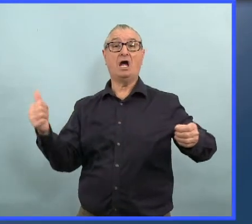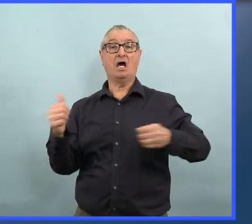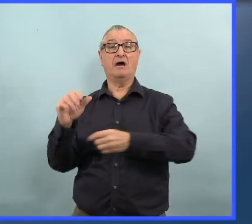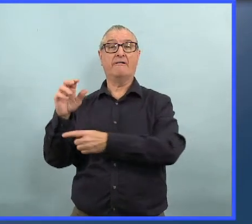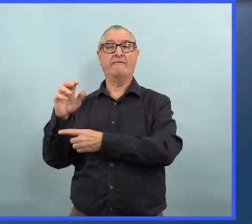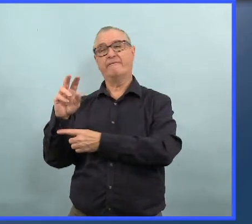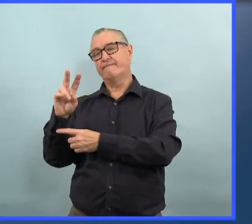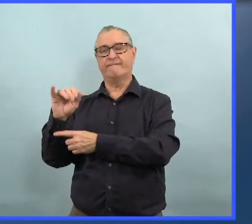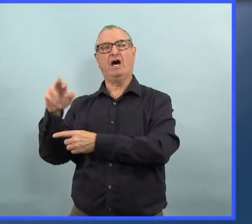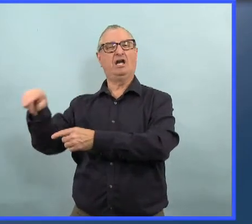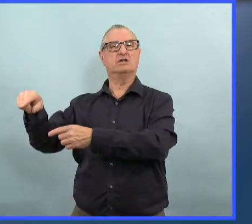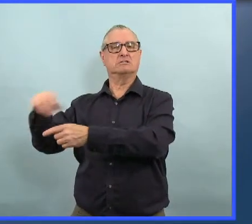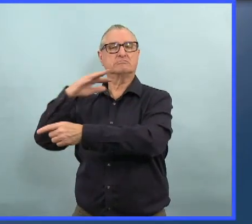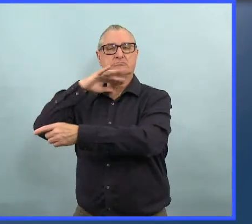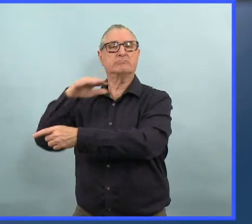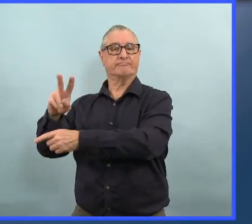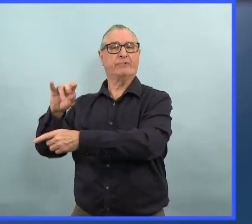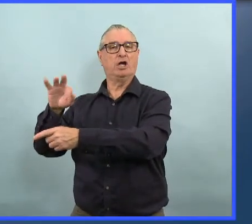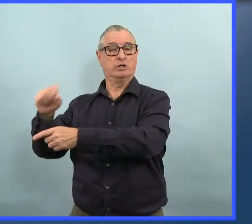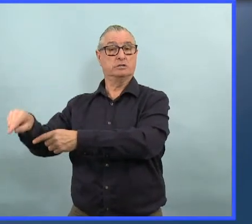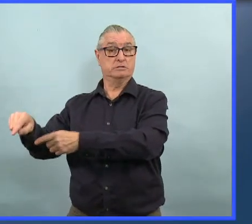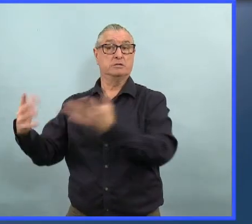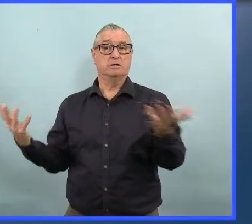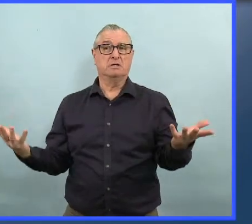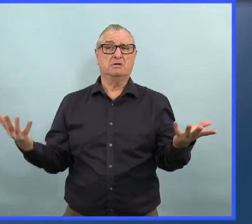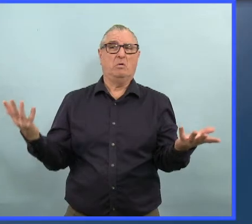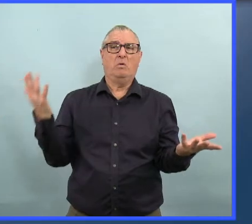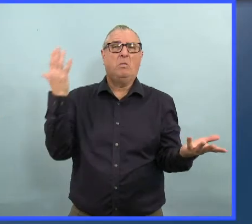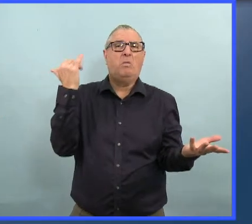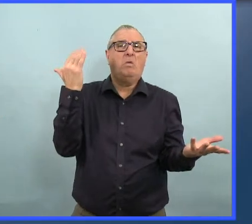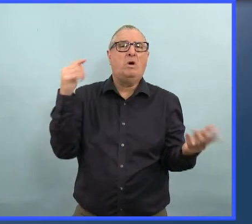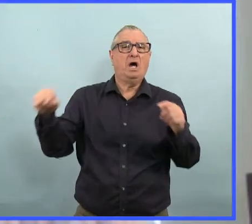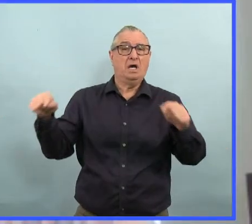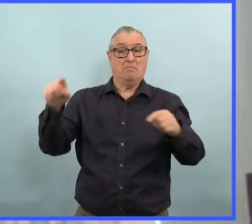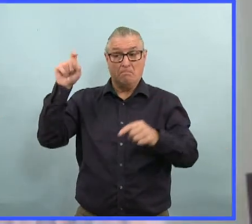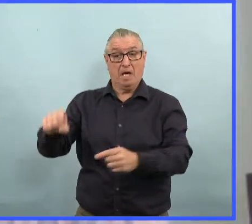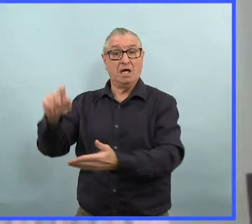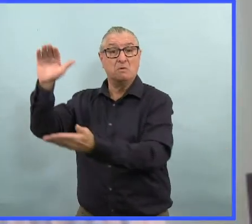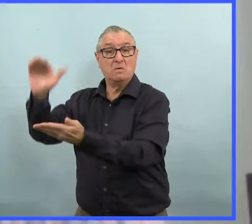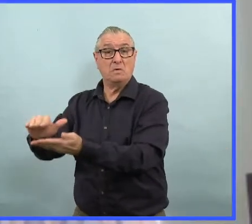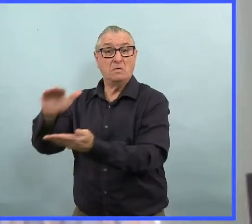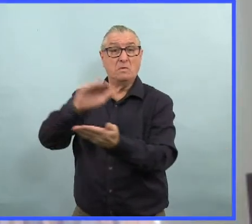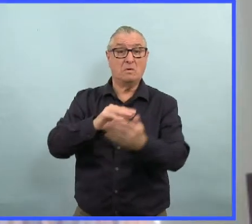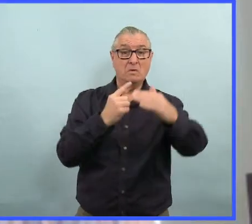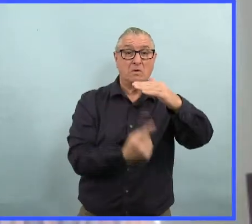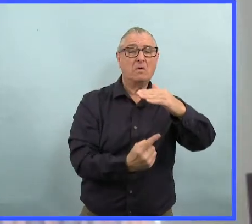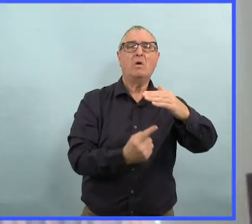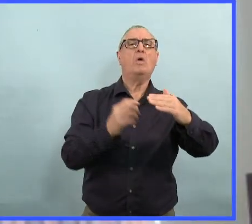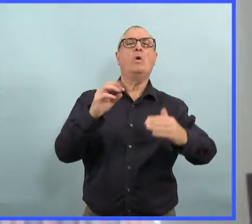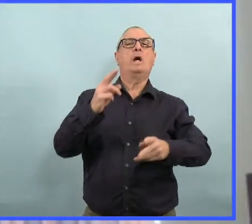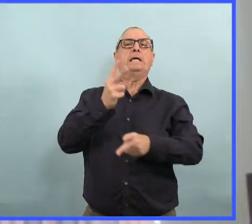you explain why or why not yeah so at this point we're not planning on changing that